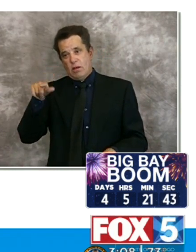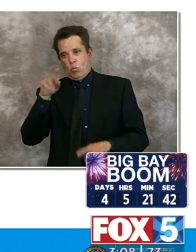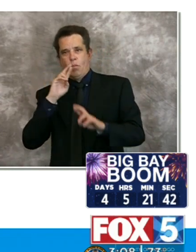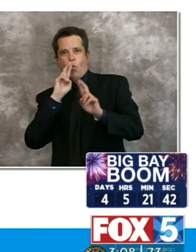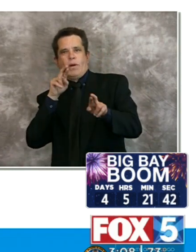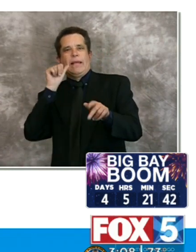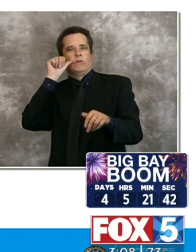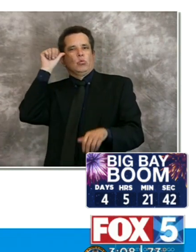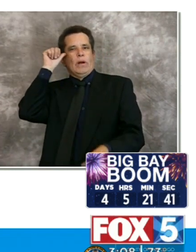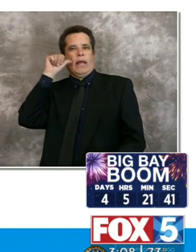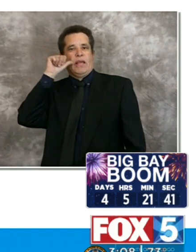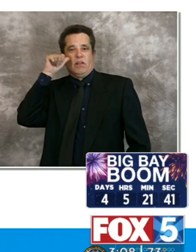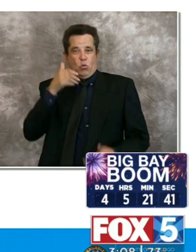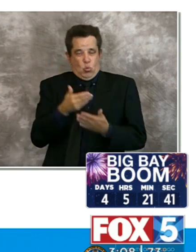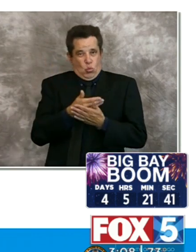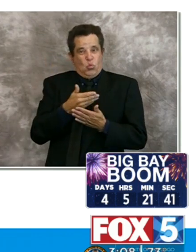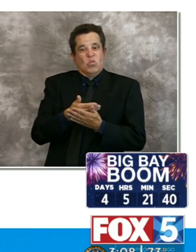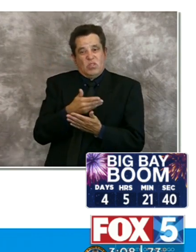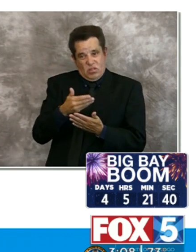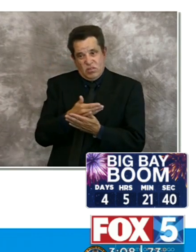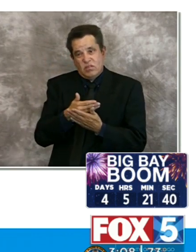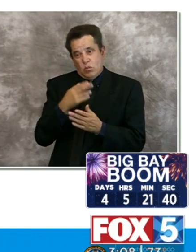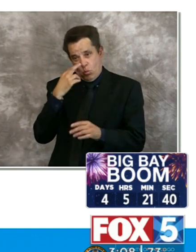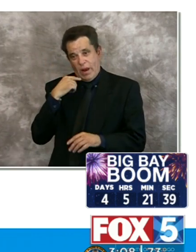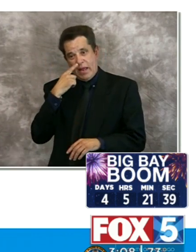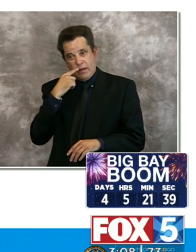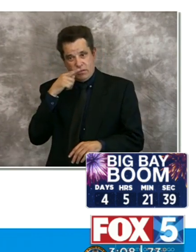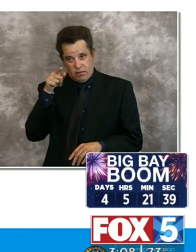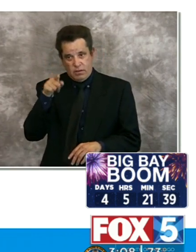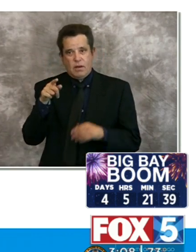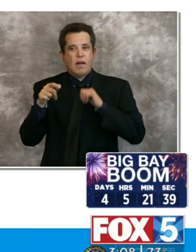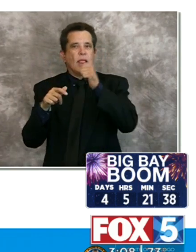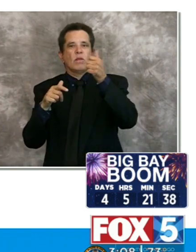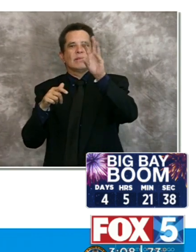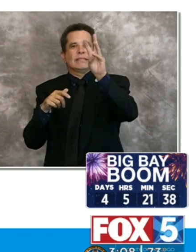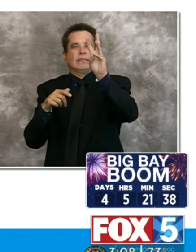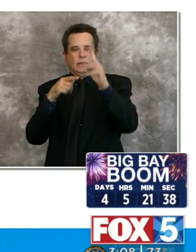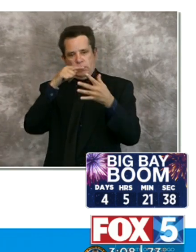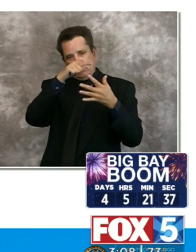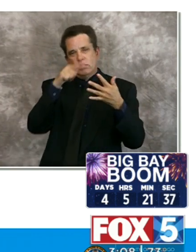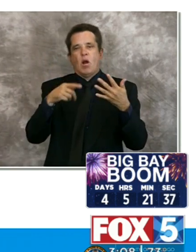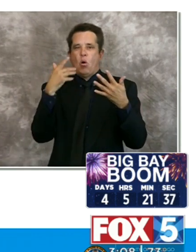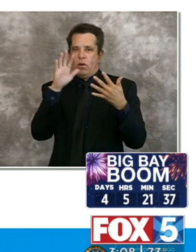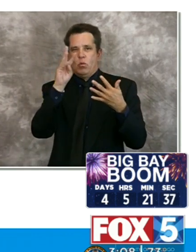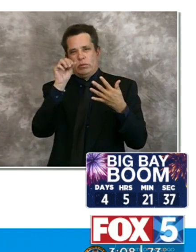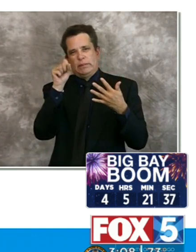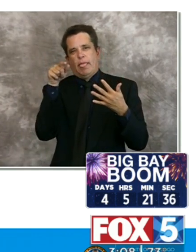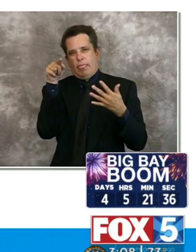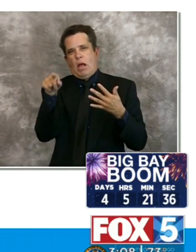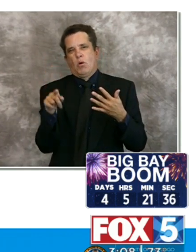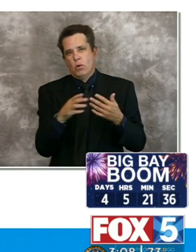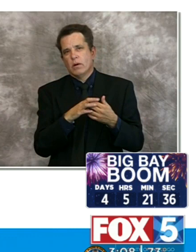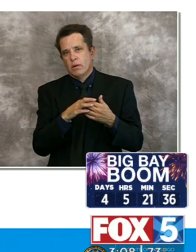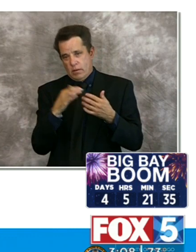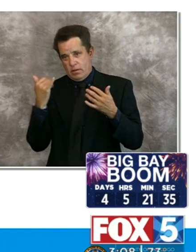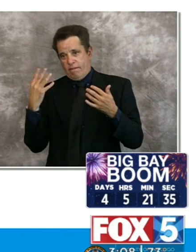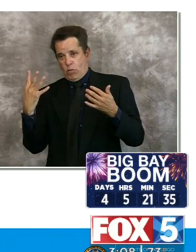OUTBREAKS AND AS YOU'LL SEE HERE. THOSE THAT ARE IN RED. THOSE THAT WERE REPORTED